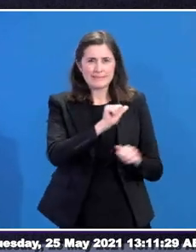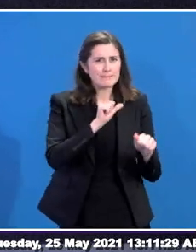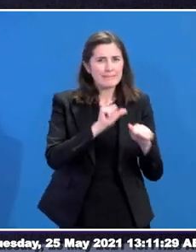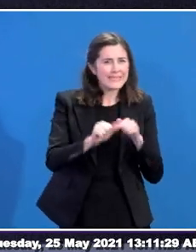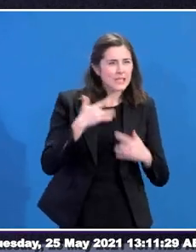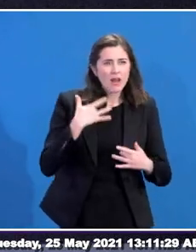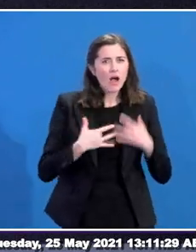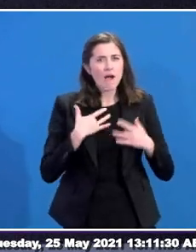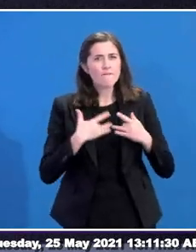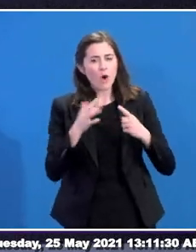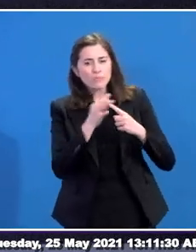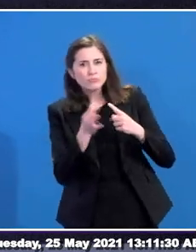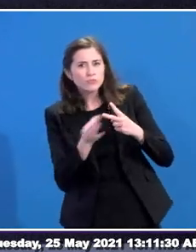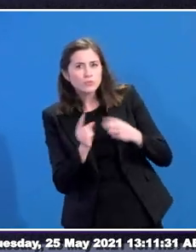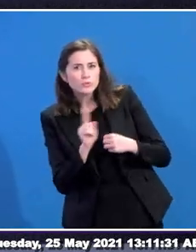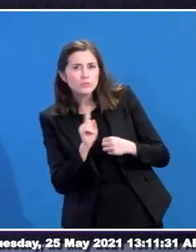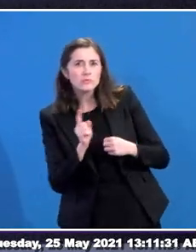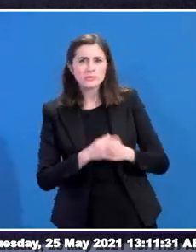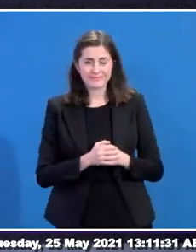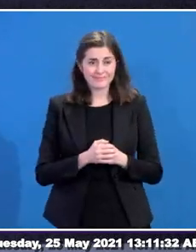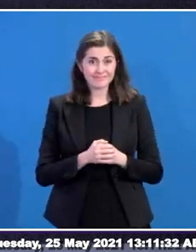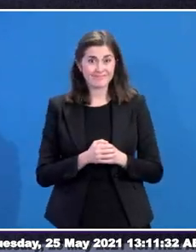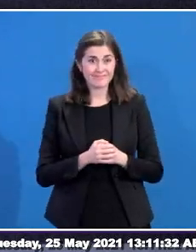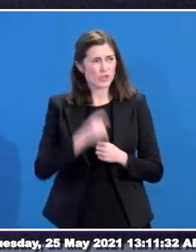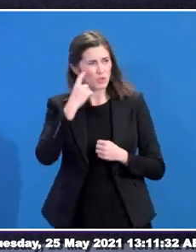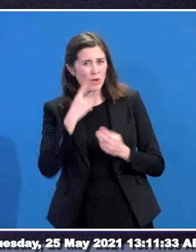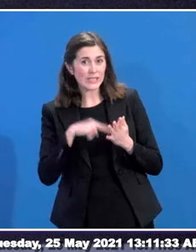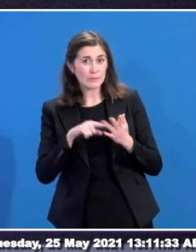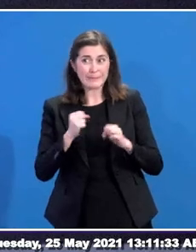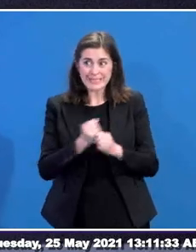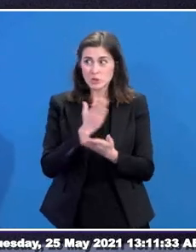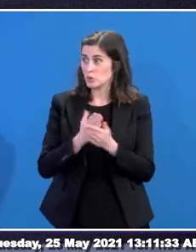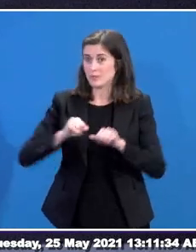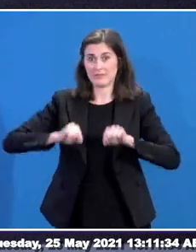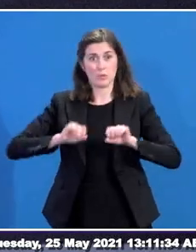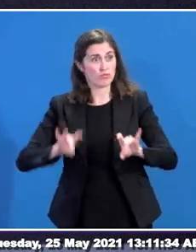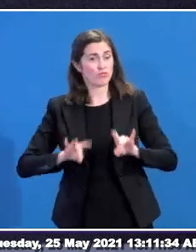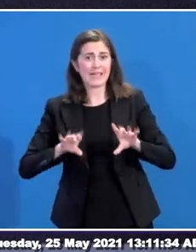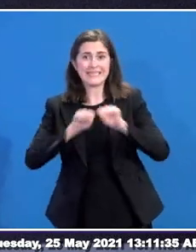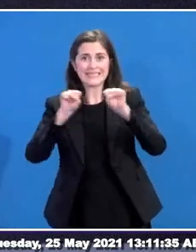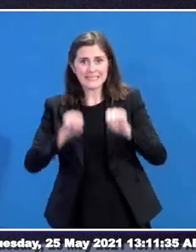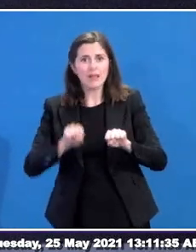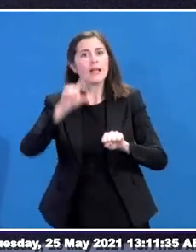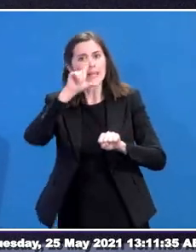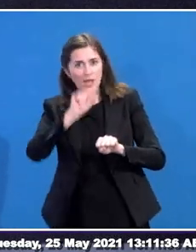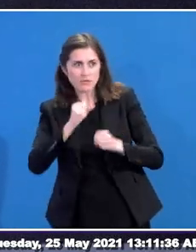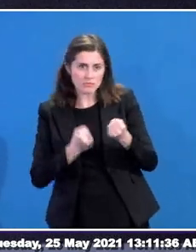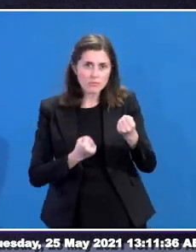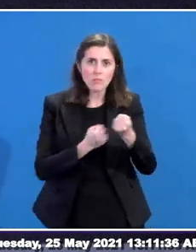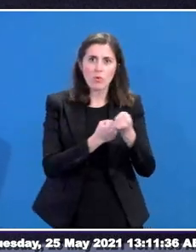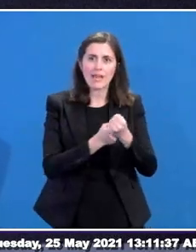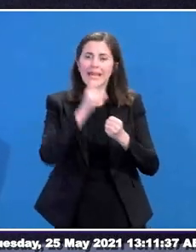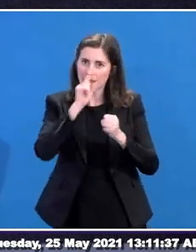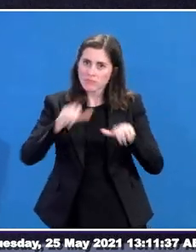or what --- and how he fits in a system that can support him and we don't